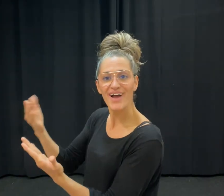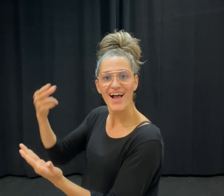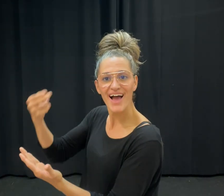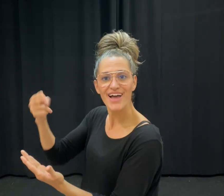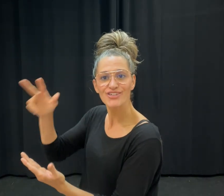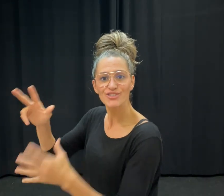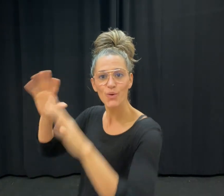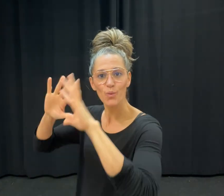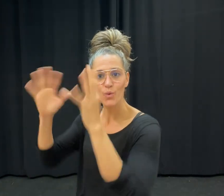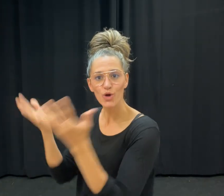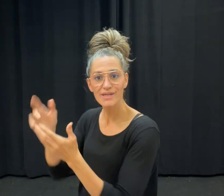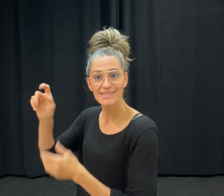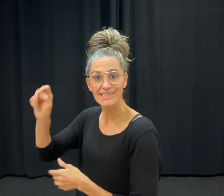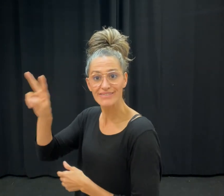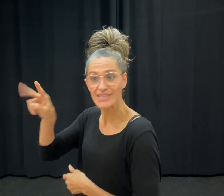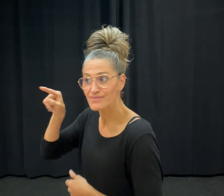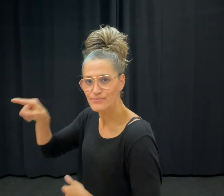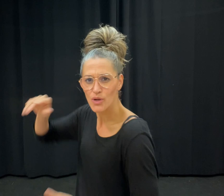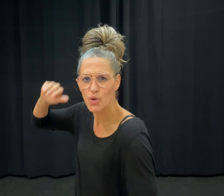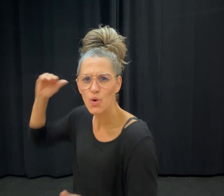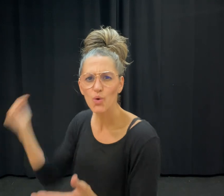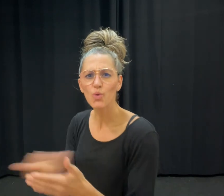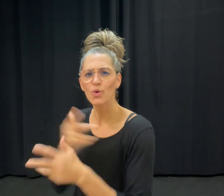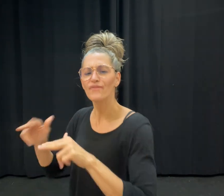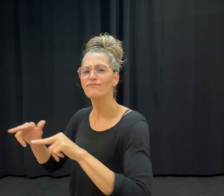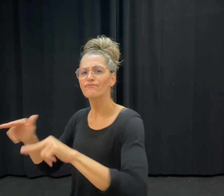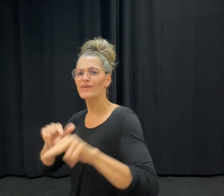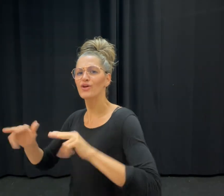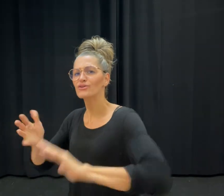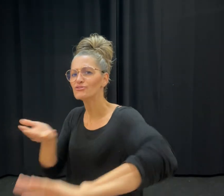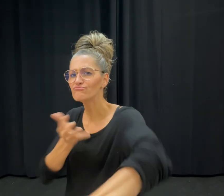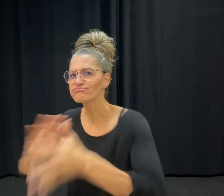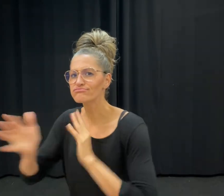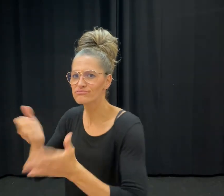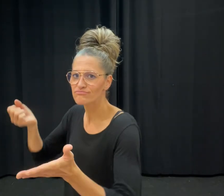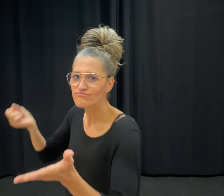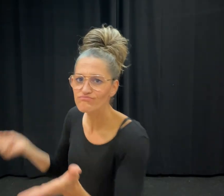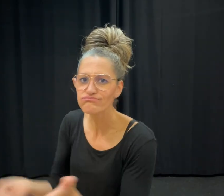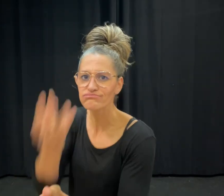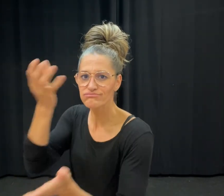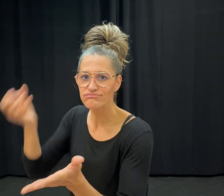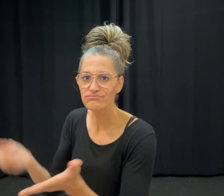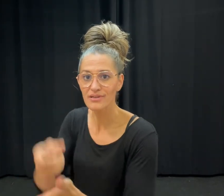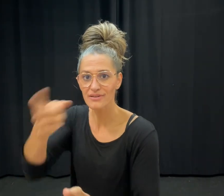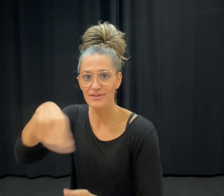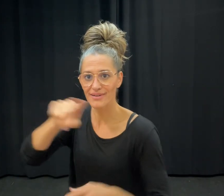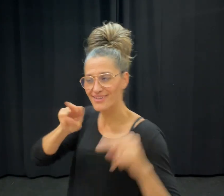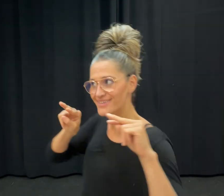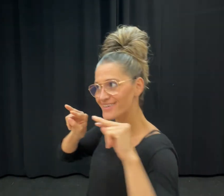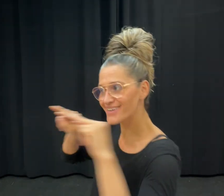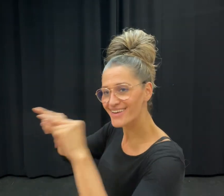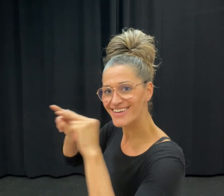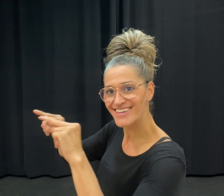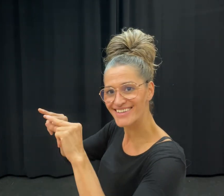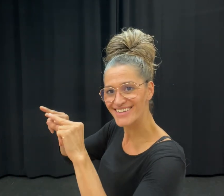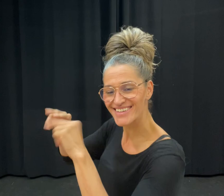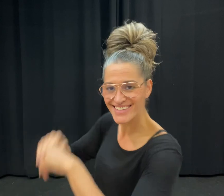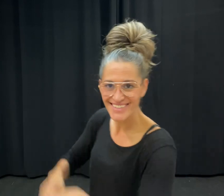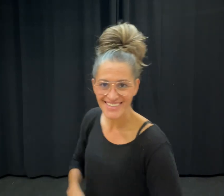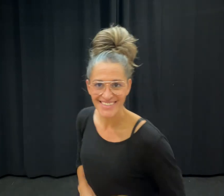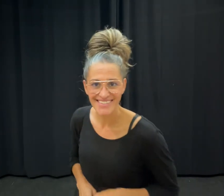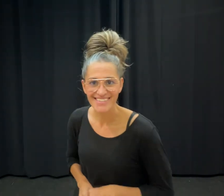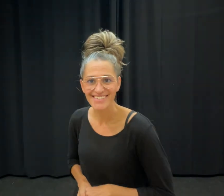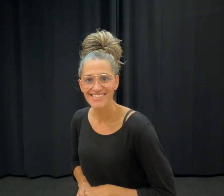H3 World TV to get new video updates!